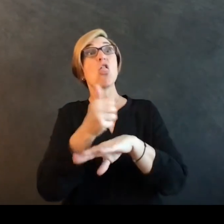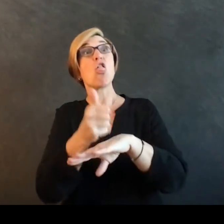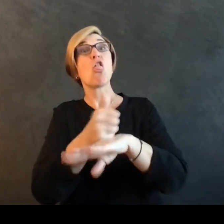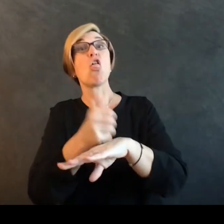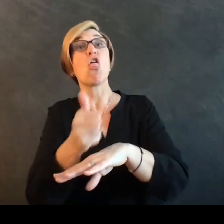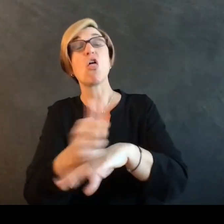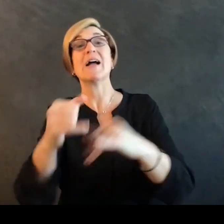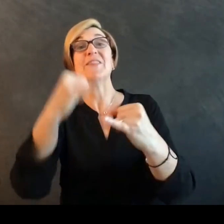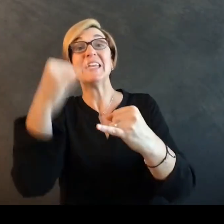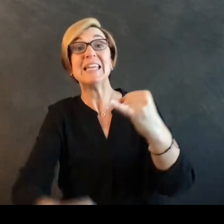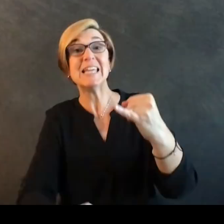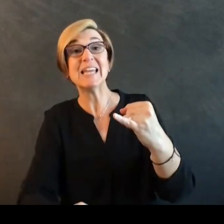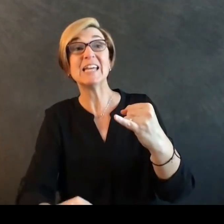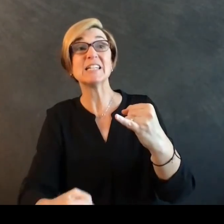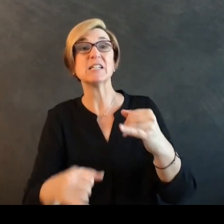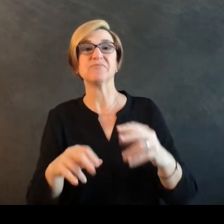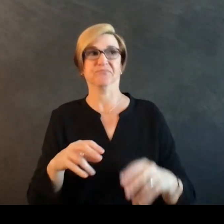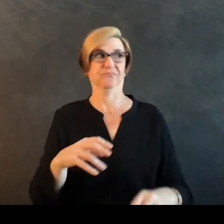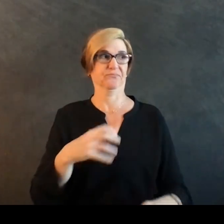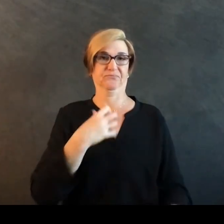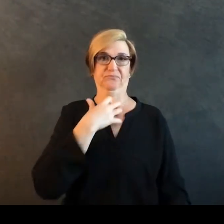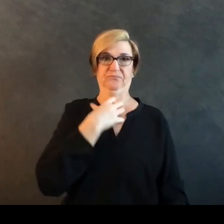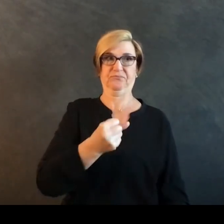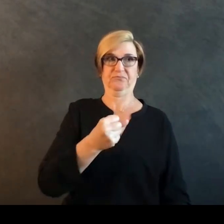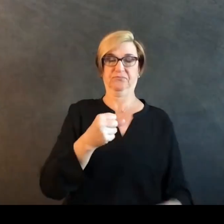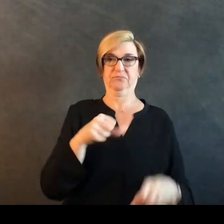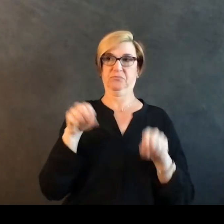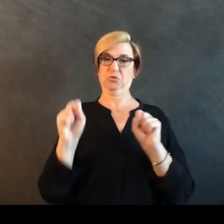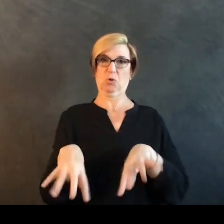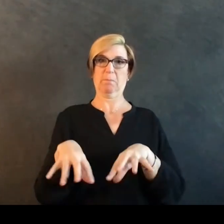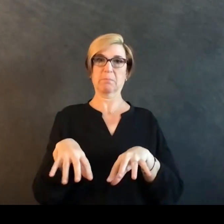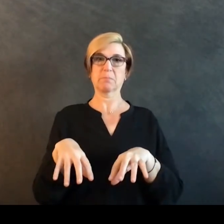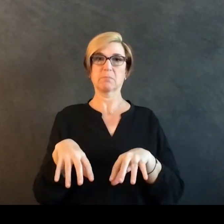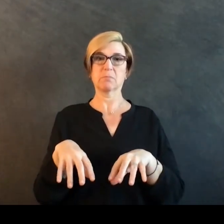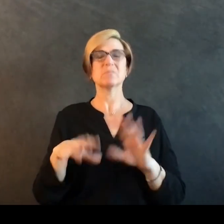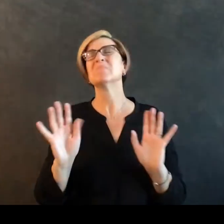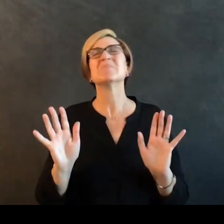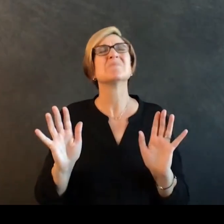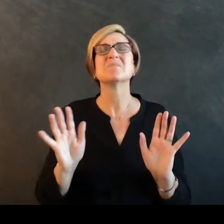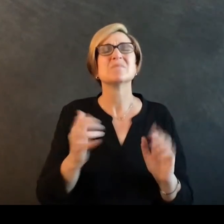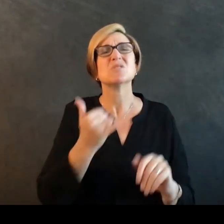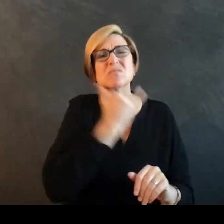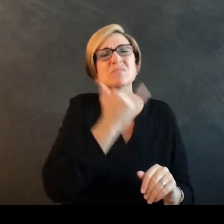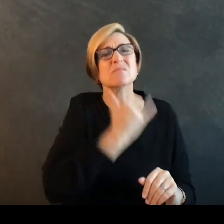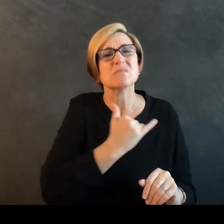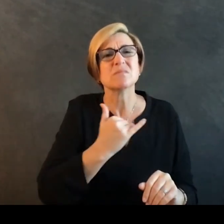lot and it's not any time for witch hunts it's time to get this enemy